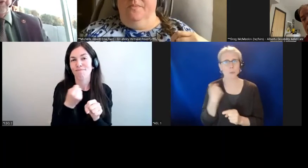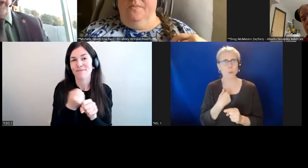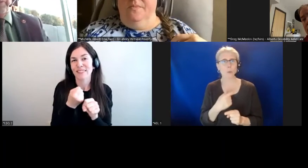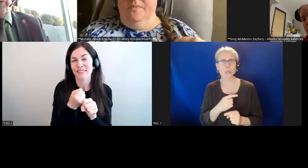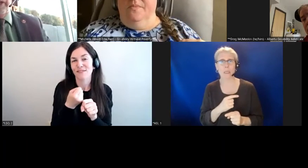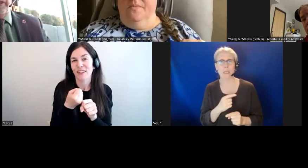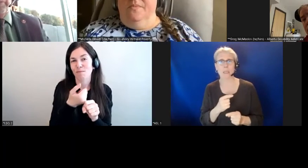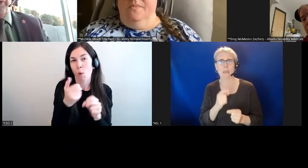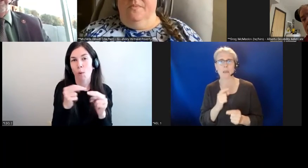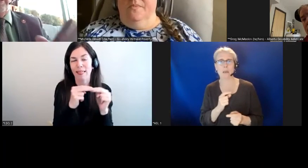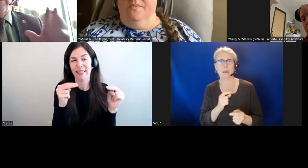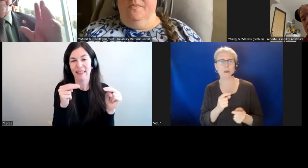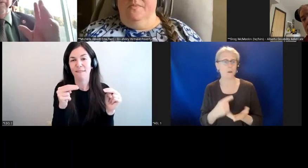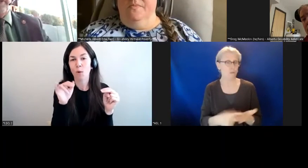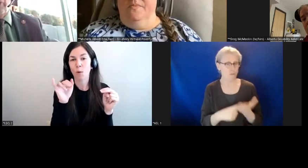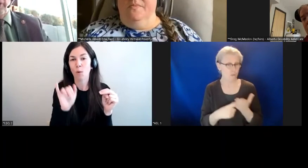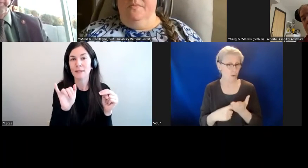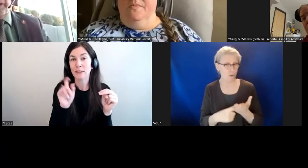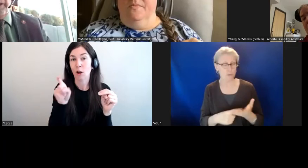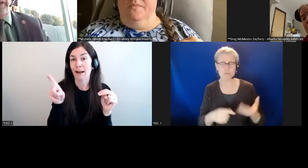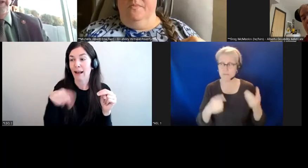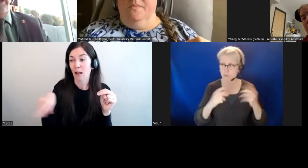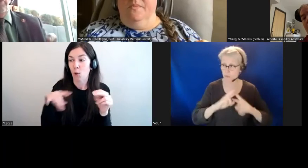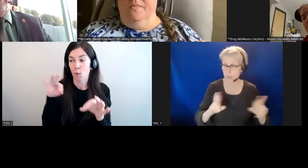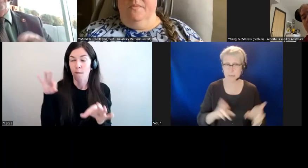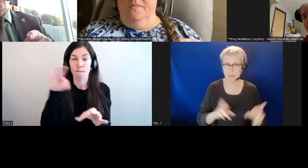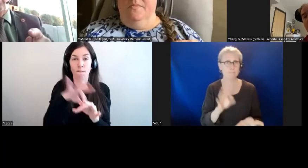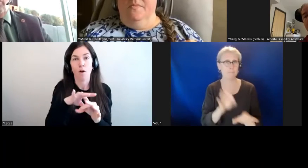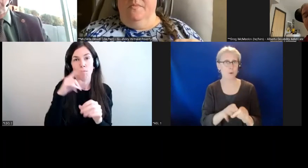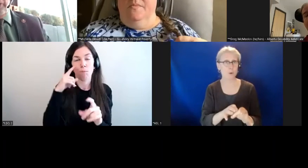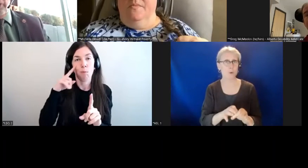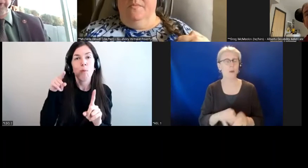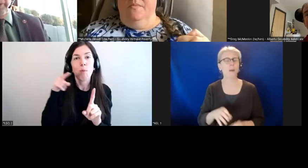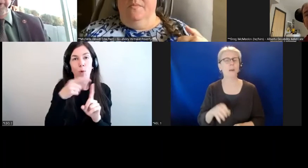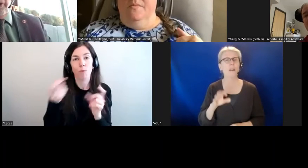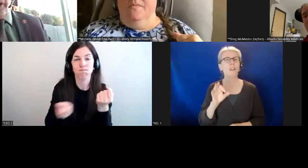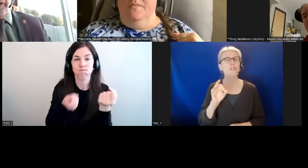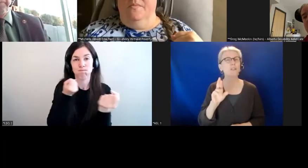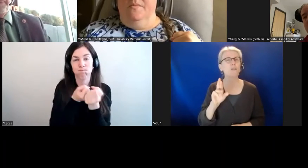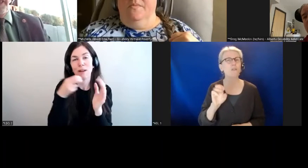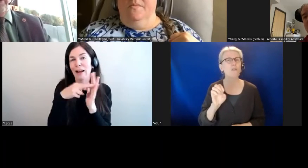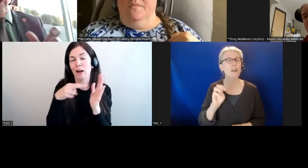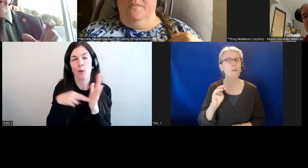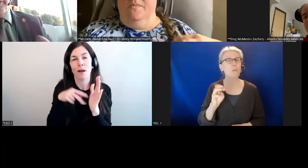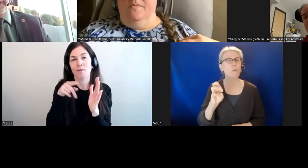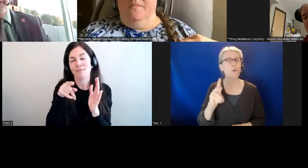AS YOU DESCRIBED IT RIGHTLY, MICHELLE, A FRAMEWORK BILL, WE WON'T KNOW THE NUMBERS. THERE ARE